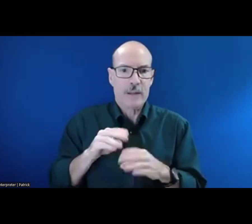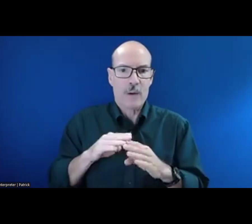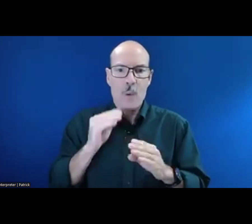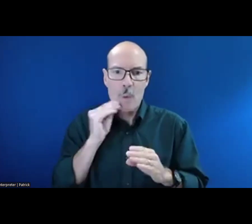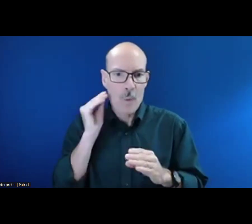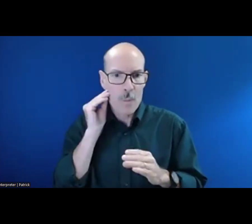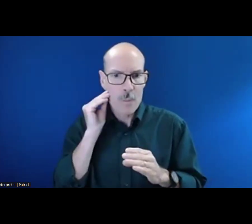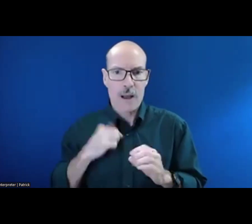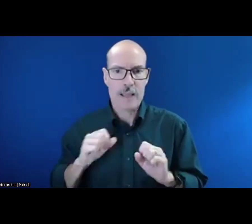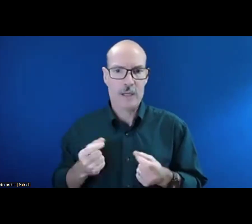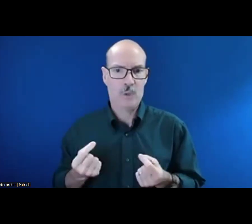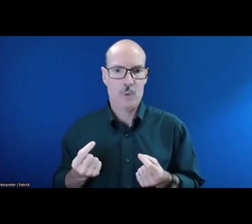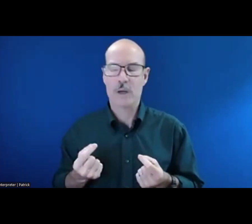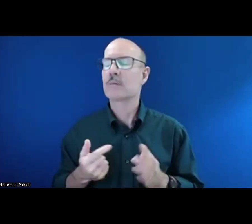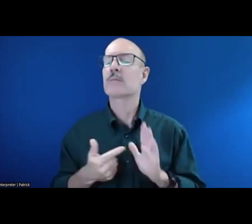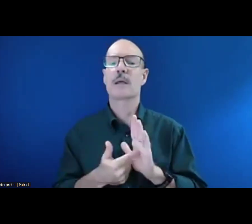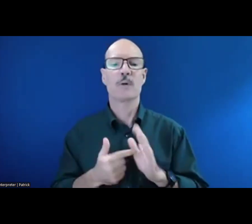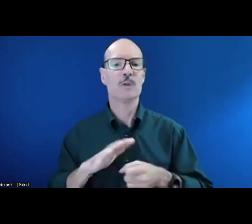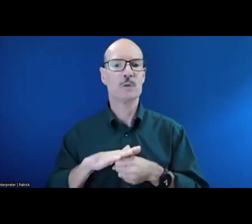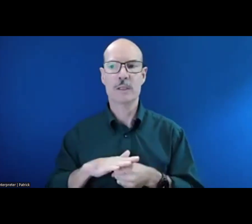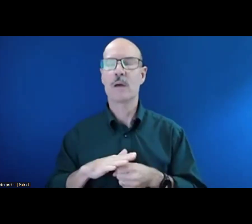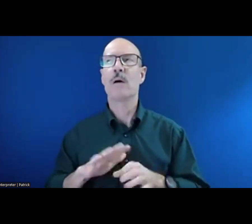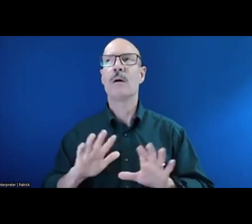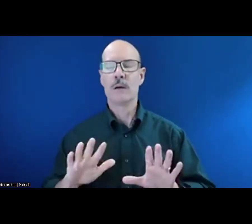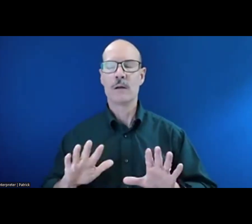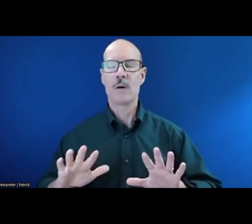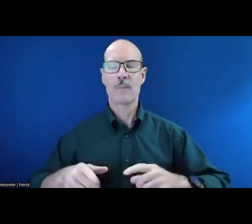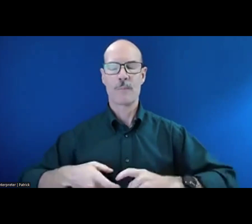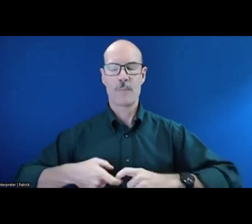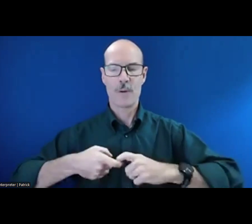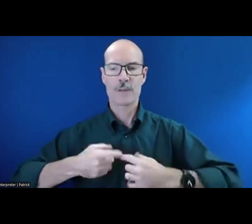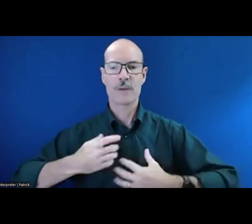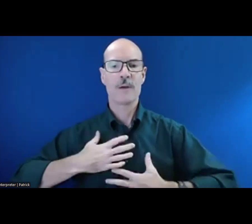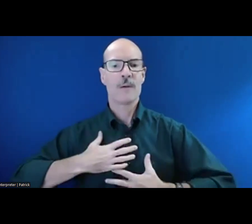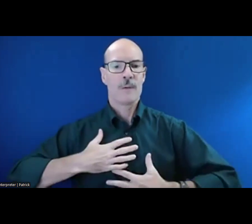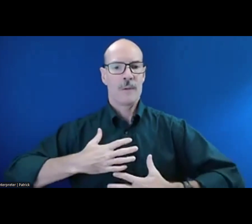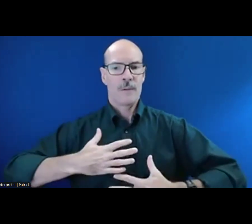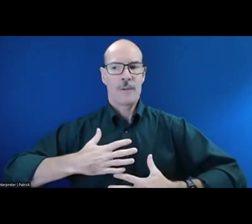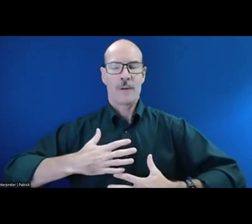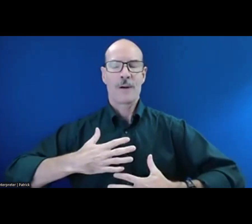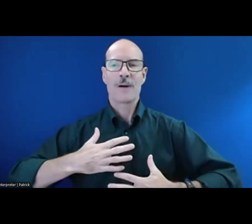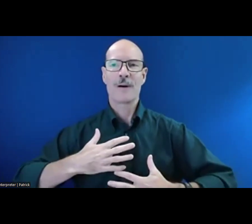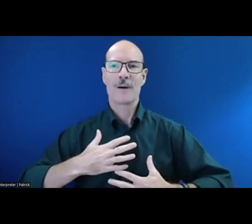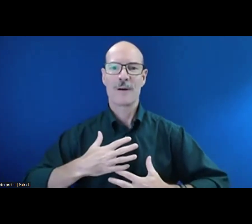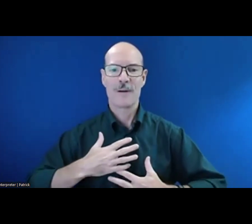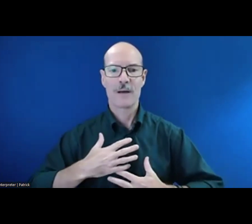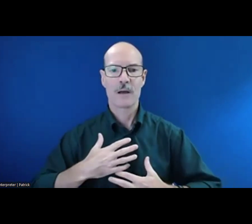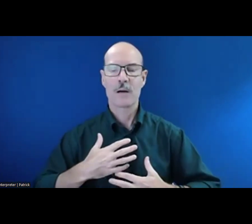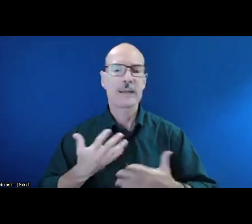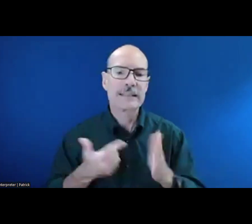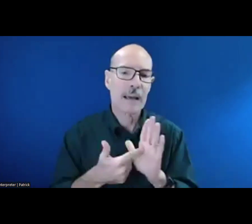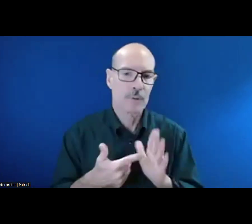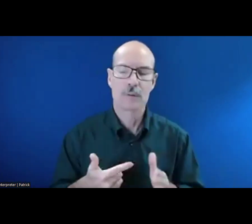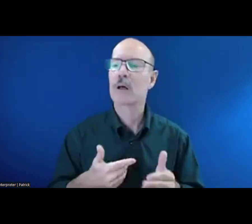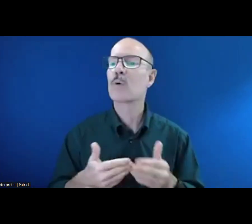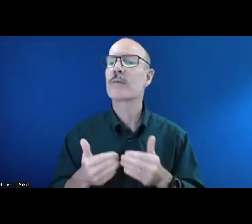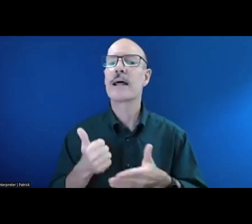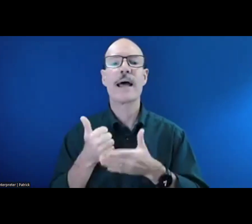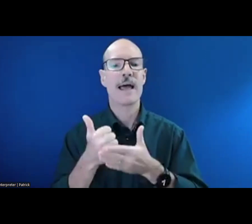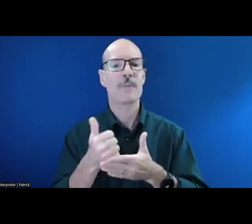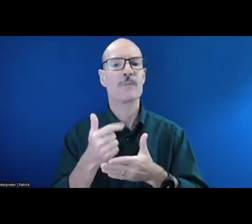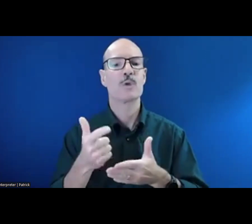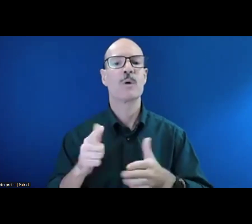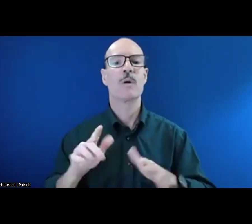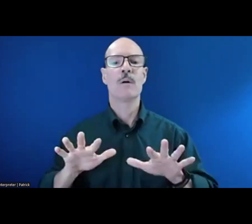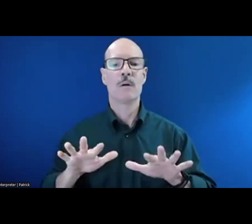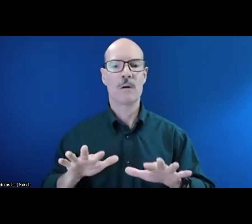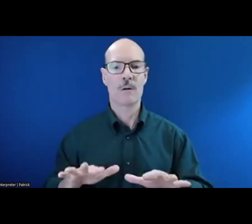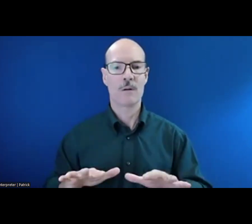Again, like breathing exercises or finding what calms you down and taking a minute to really so you have that in your back pocket when you need it.